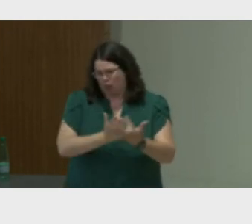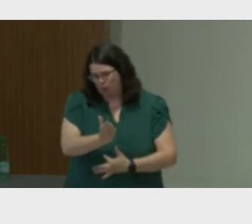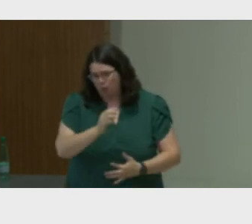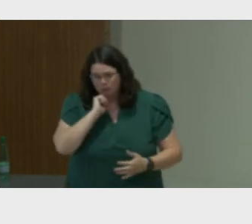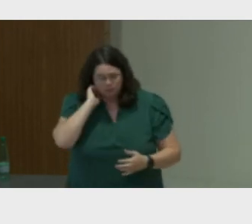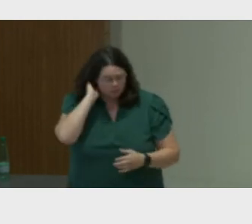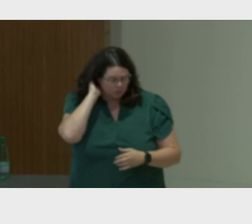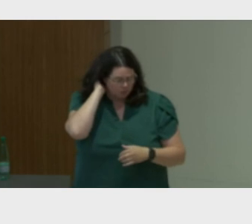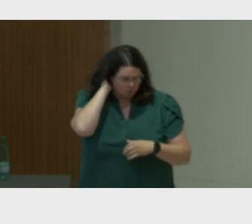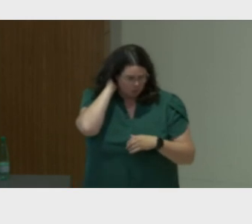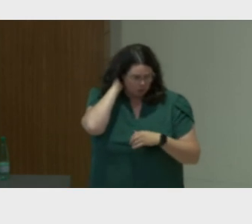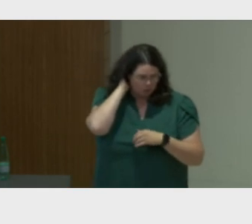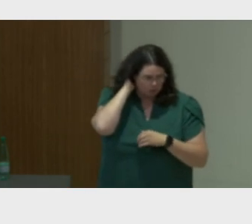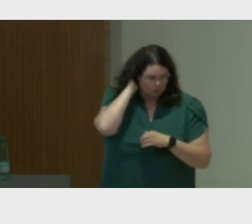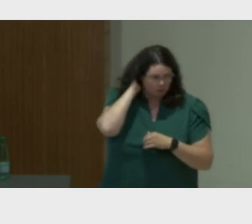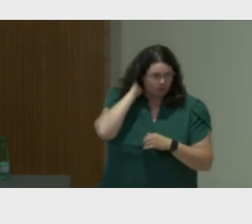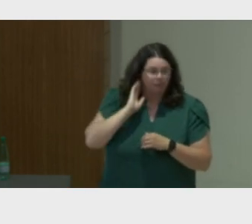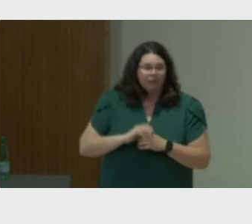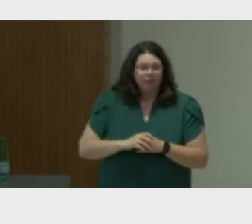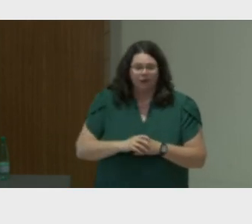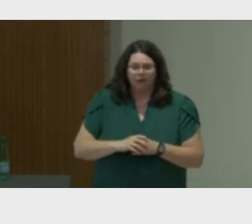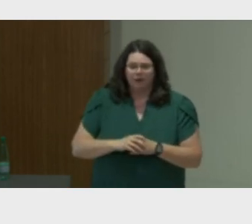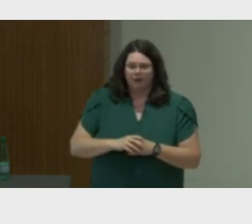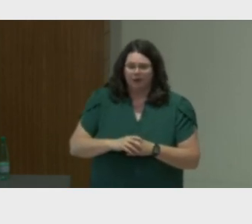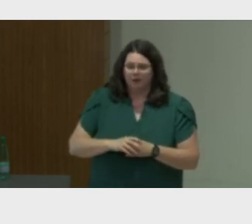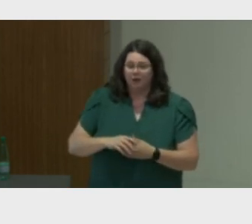As those of us who submitted the document, 'The Church is Our Home' to